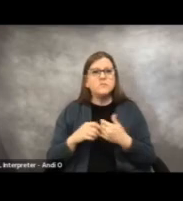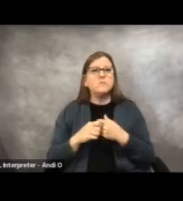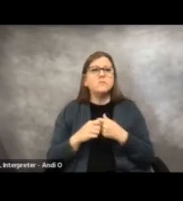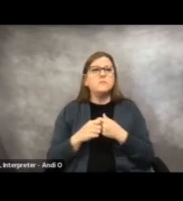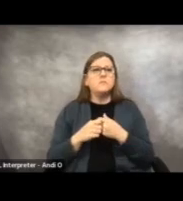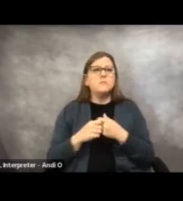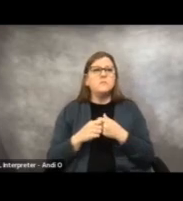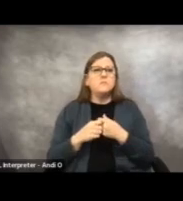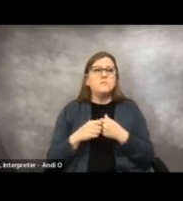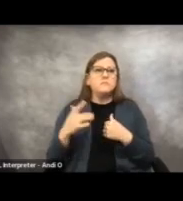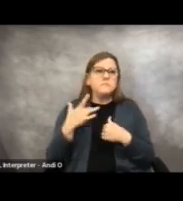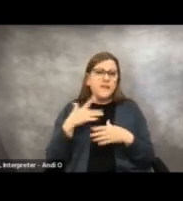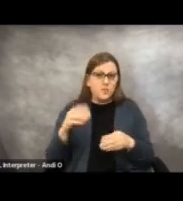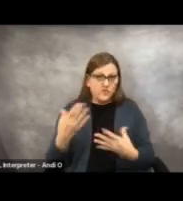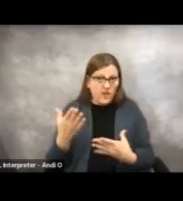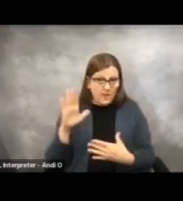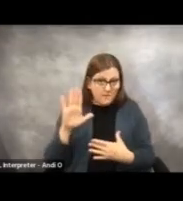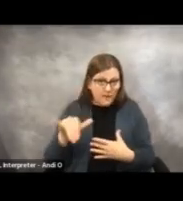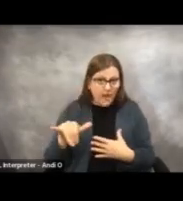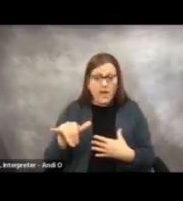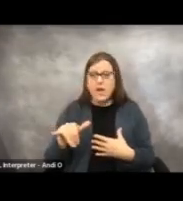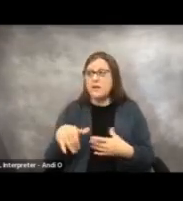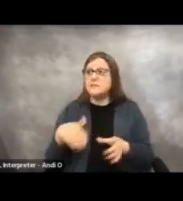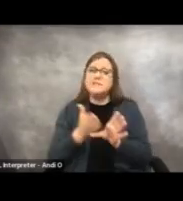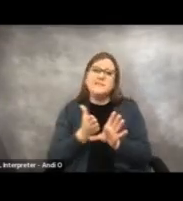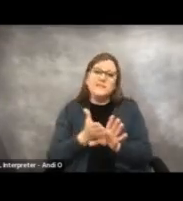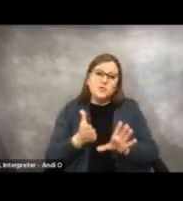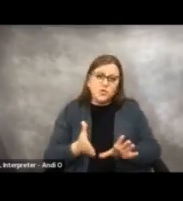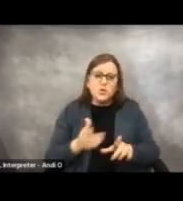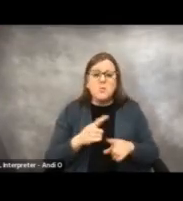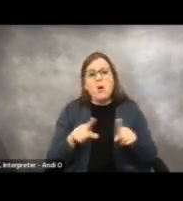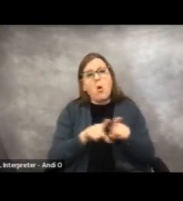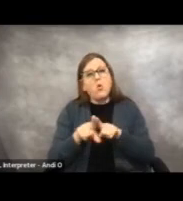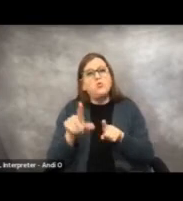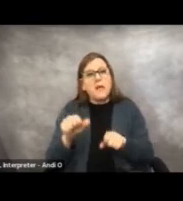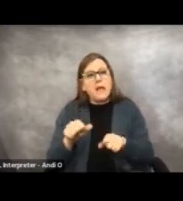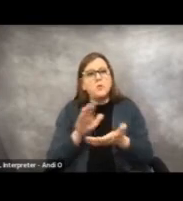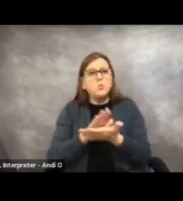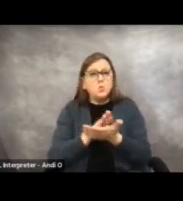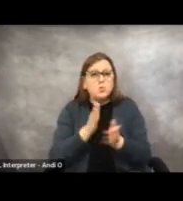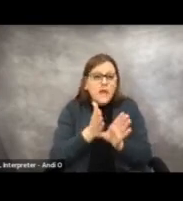this is done by psychologists but can also be done by school psychologists, social workers,